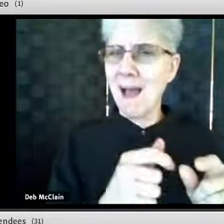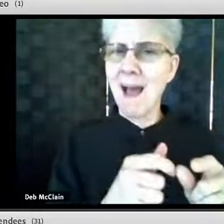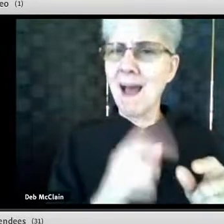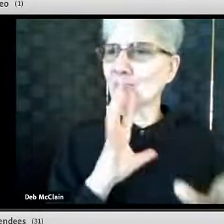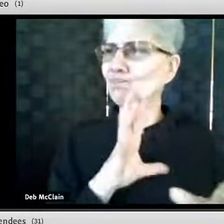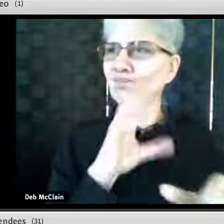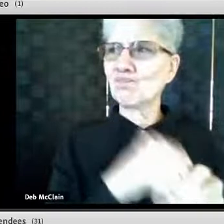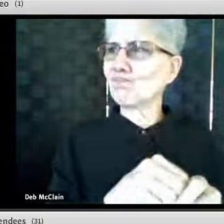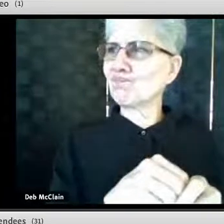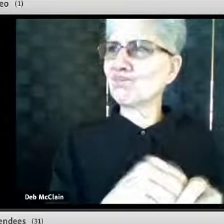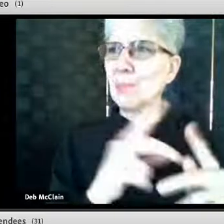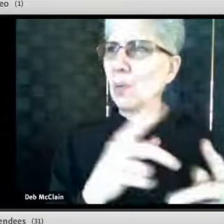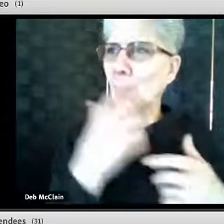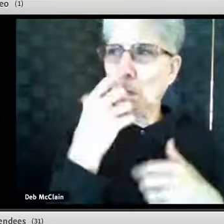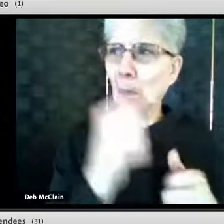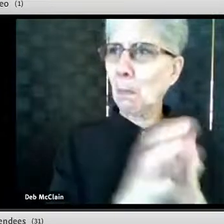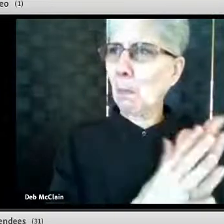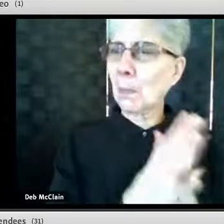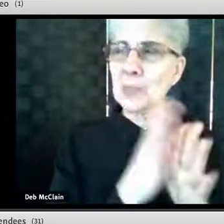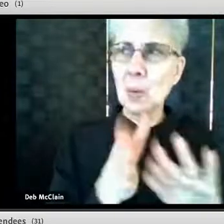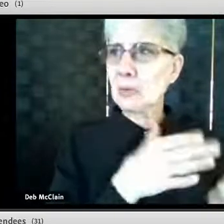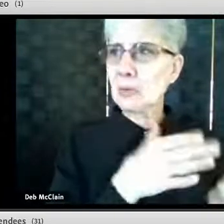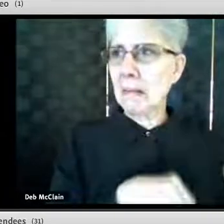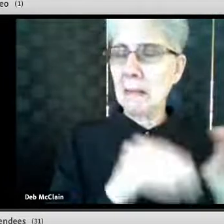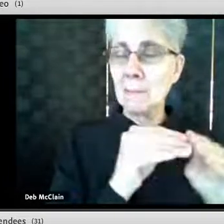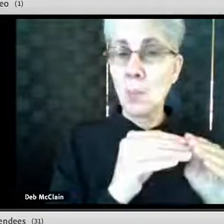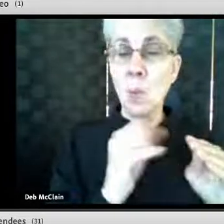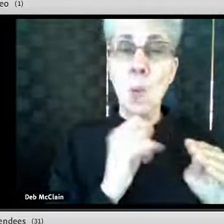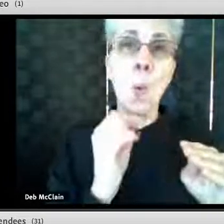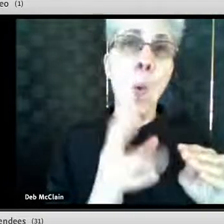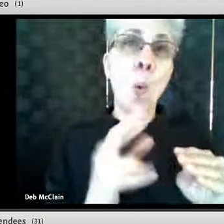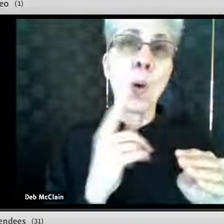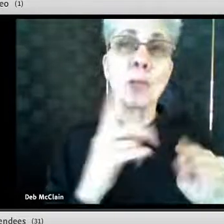do not get a level of engagement on our stuff, so we're not going to do those anymore,